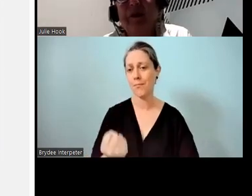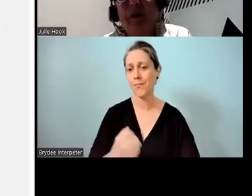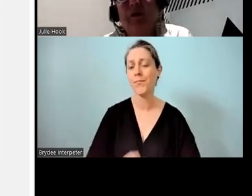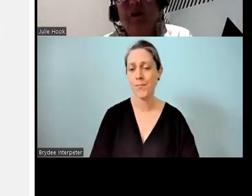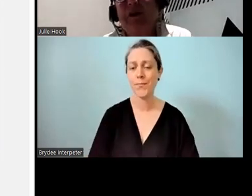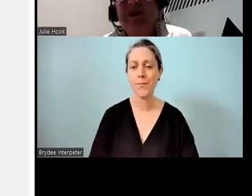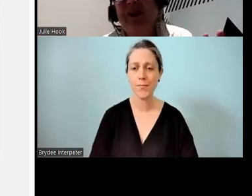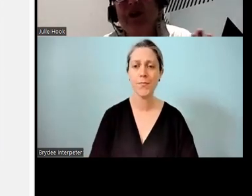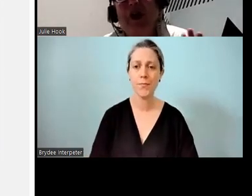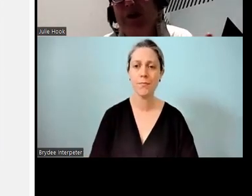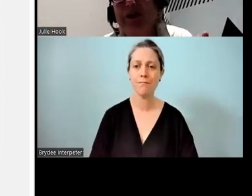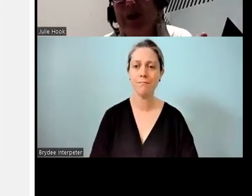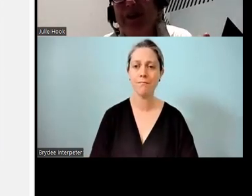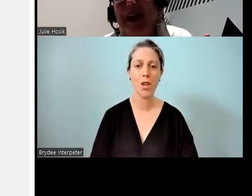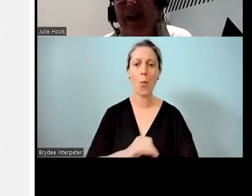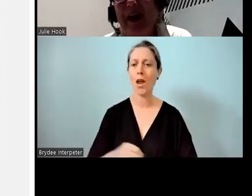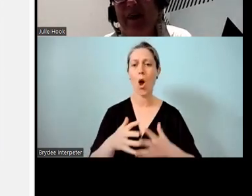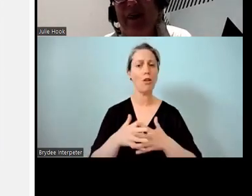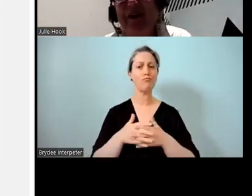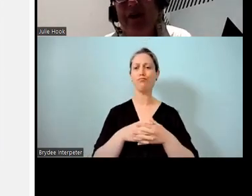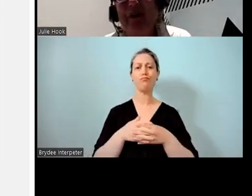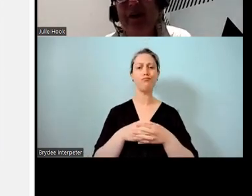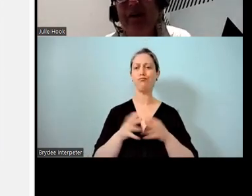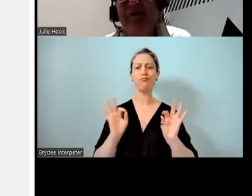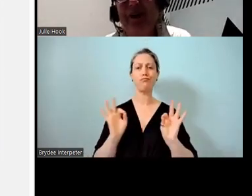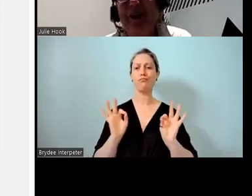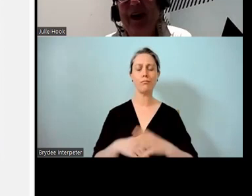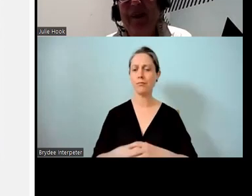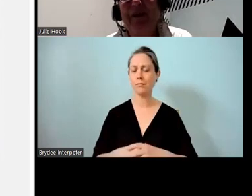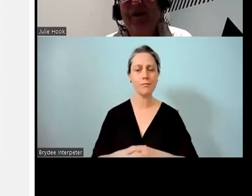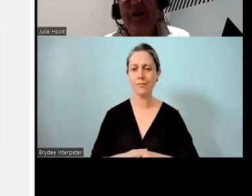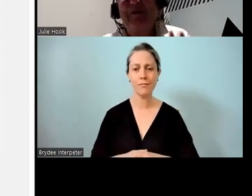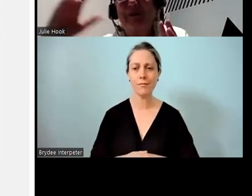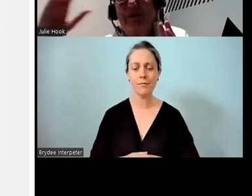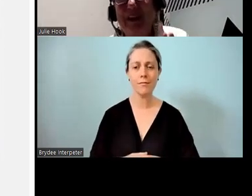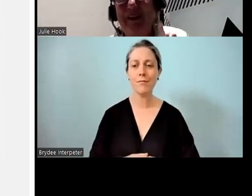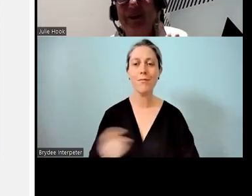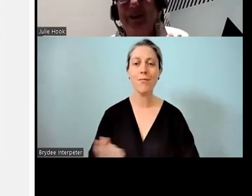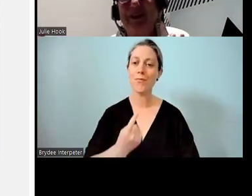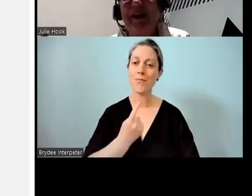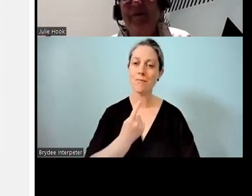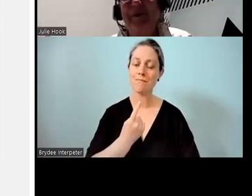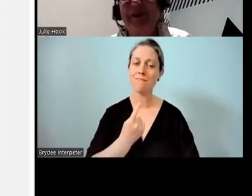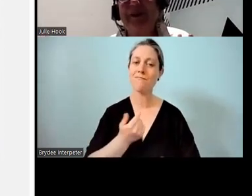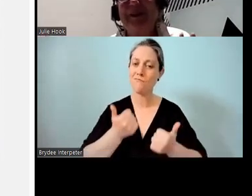So we are not resting on laurels, we're saying, I think we've got a pretty good starting point.